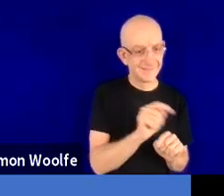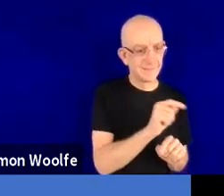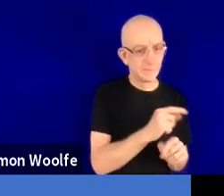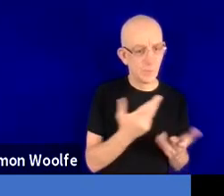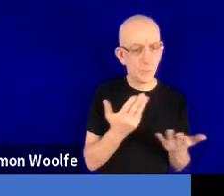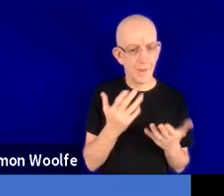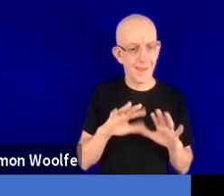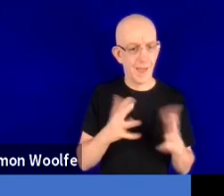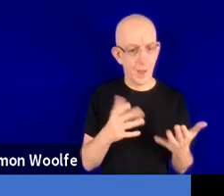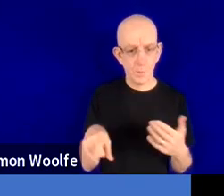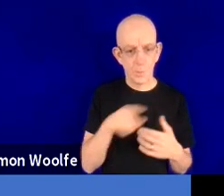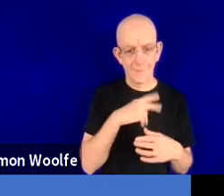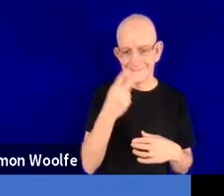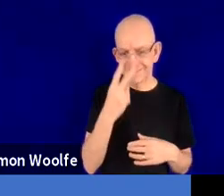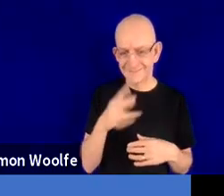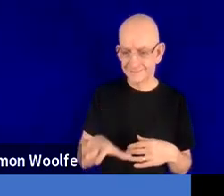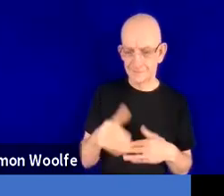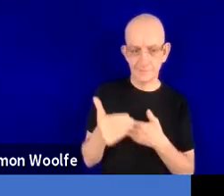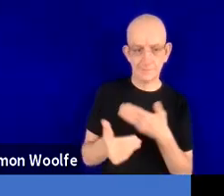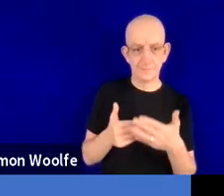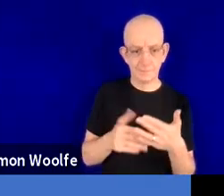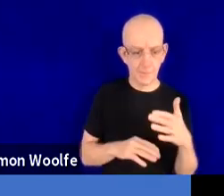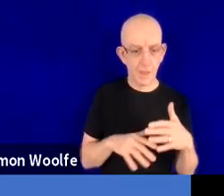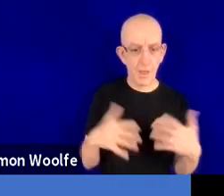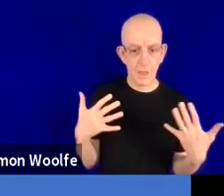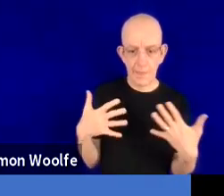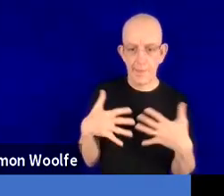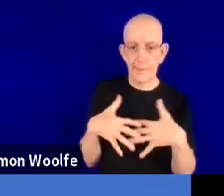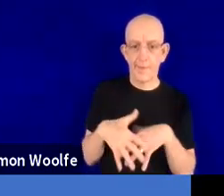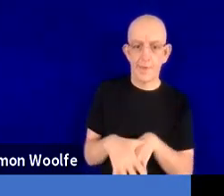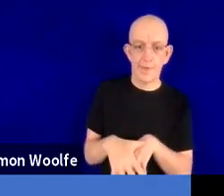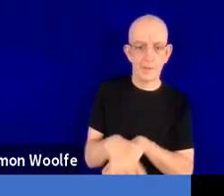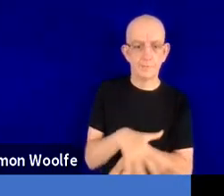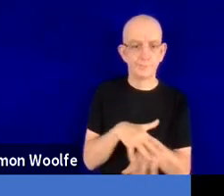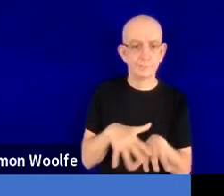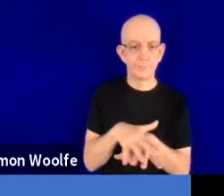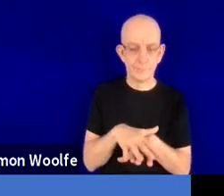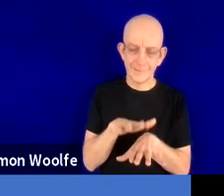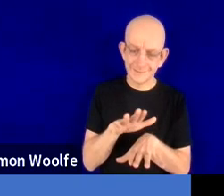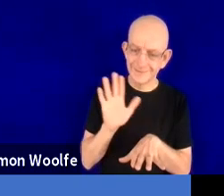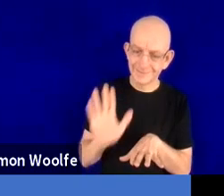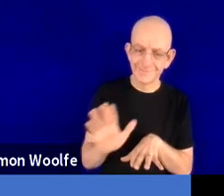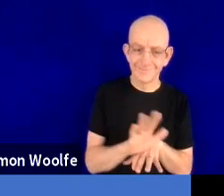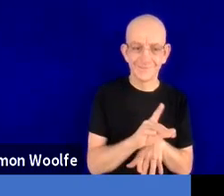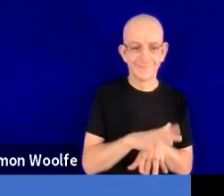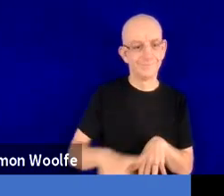In high income countries, you often have two benefits for person with disabilities, one for people who have difficulty to earn income